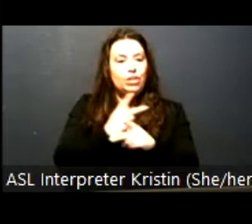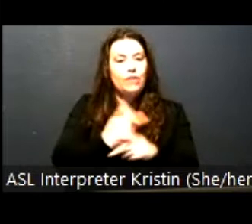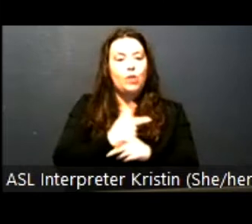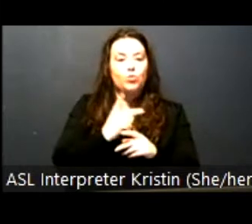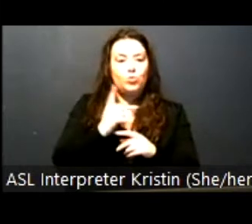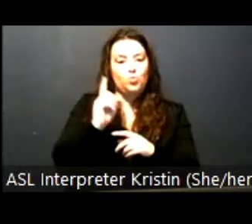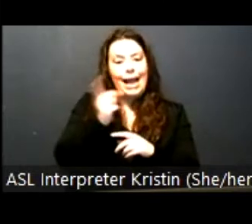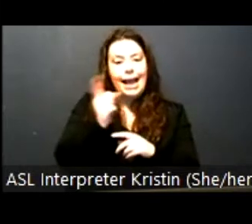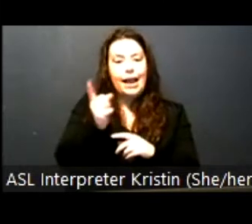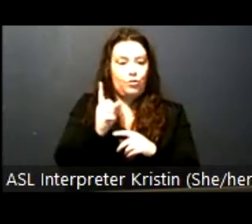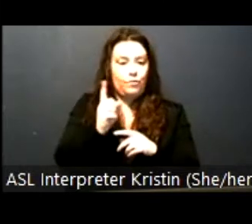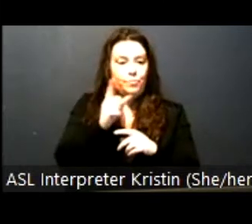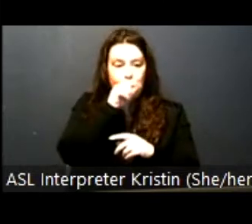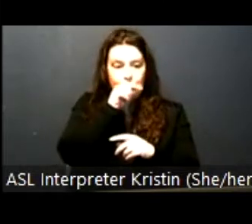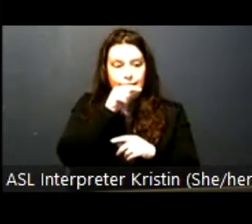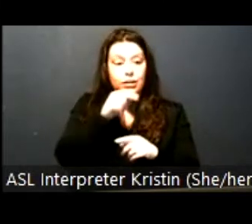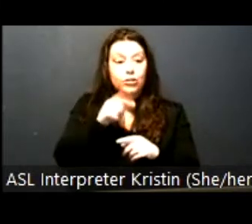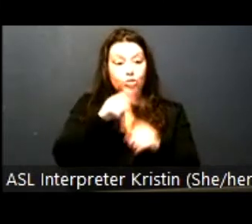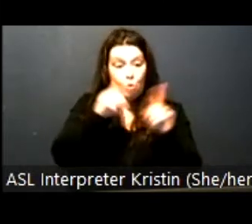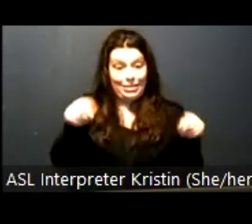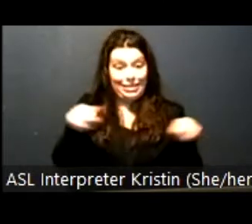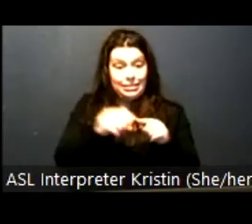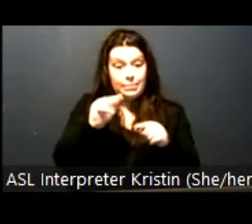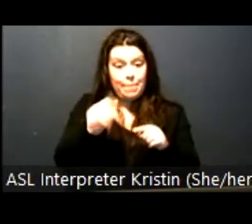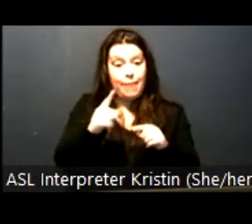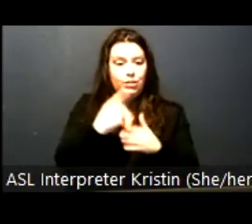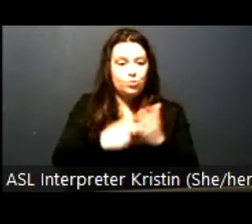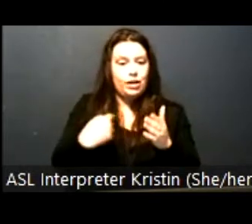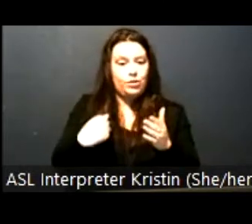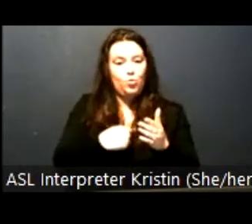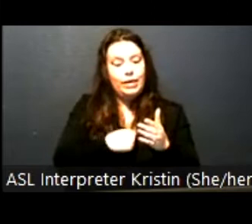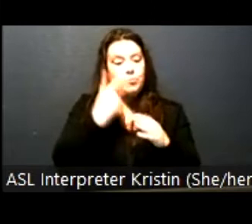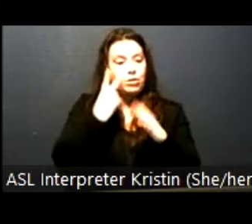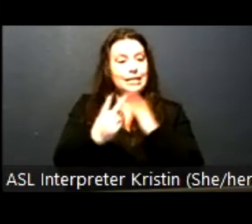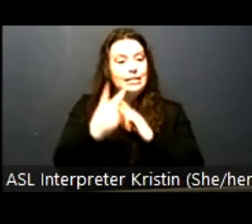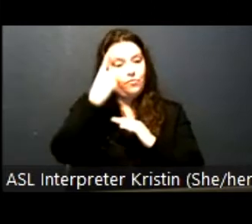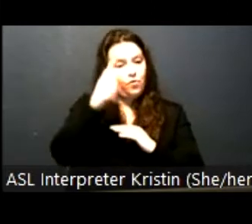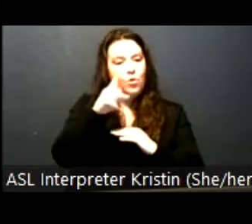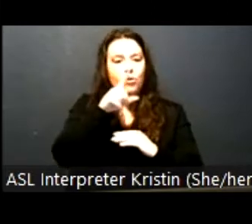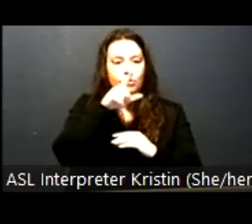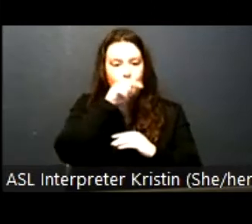yellow and red blobs around our predicted pathway for the bird. So a lot of math goes into taking